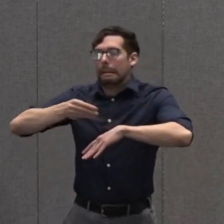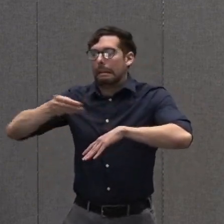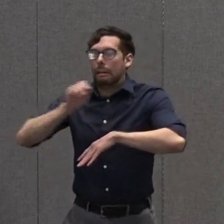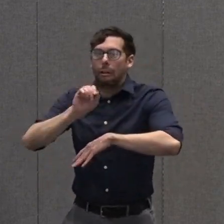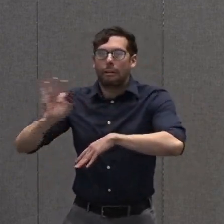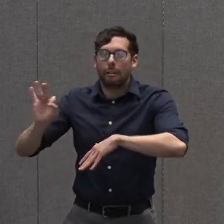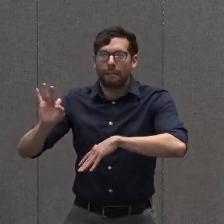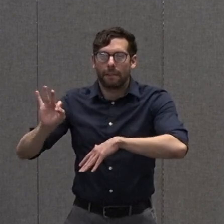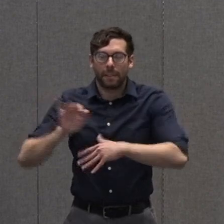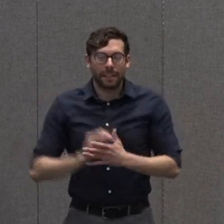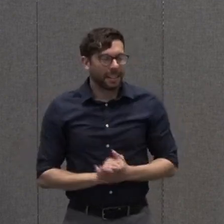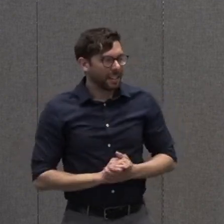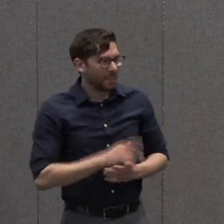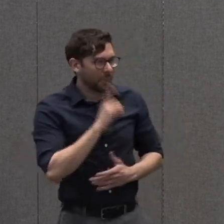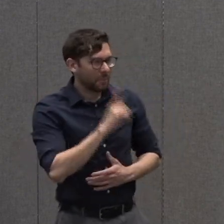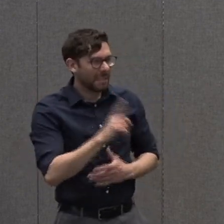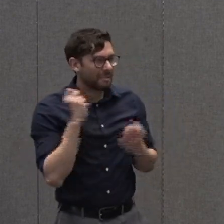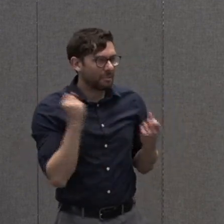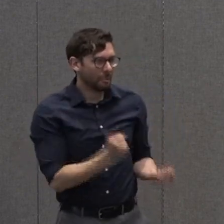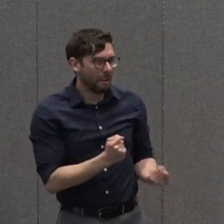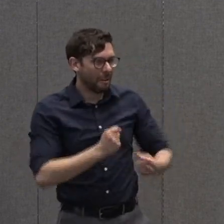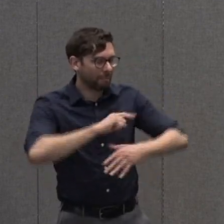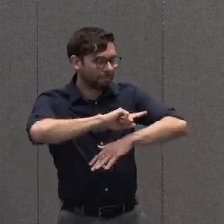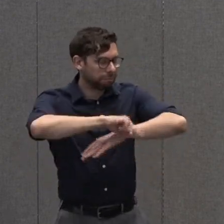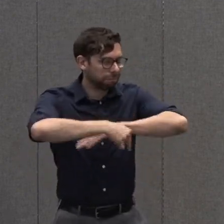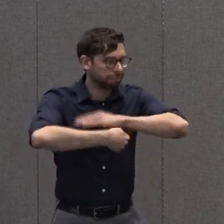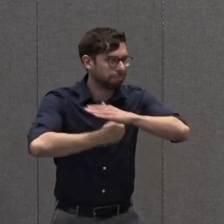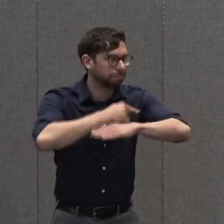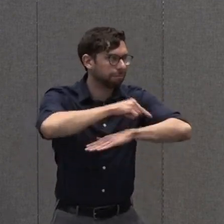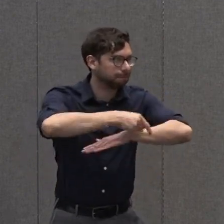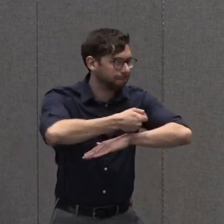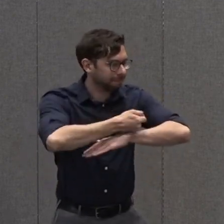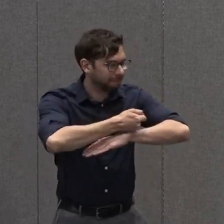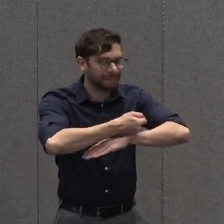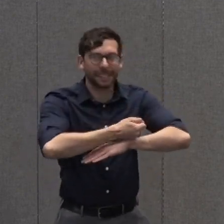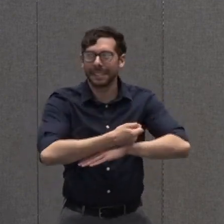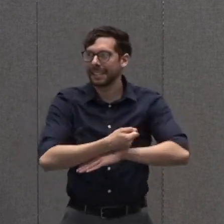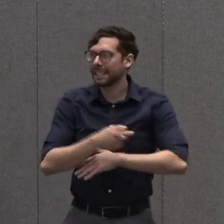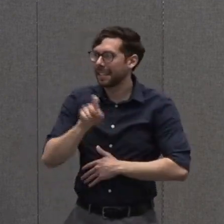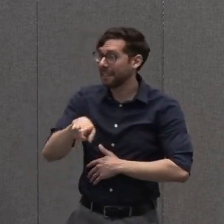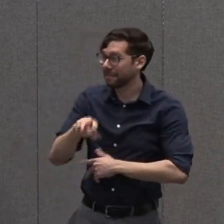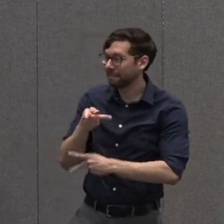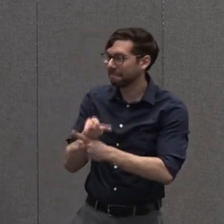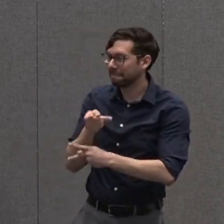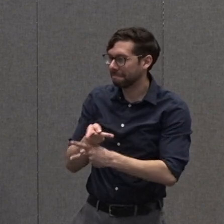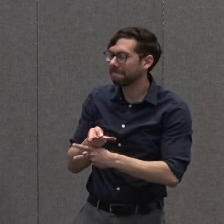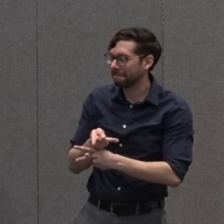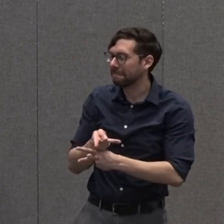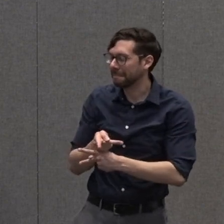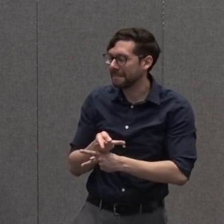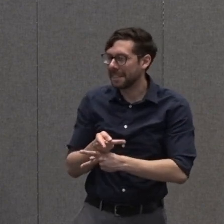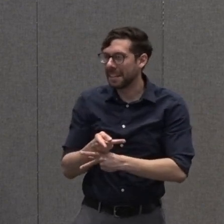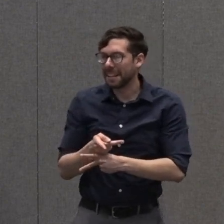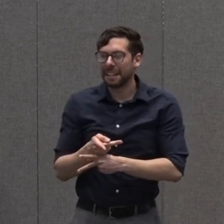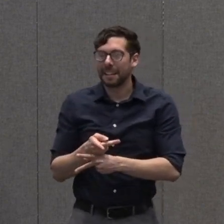He sure is, I gotta be careful he doesn't jump out of there, as I. Yeah, if he does I'm gonna go, like, run in the other direction.